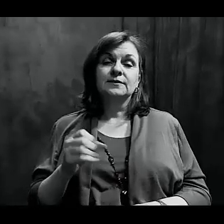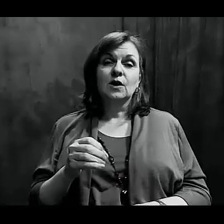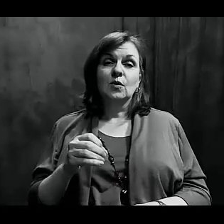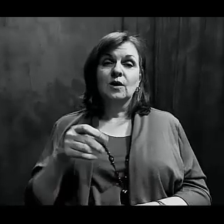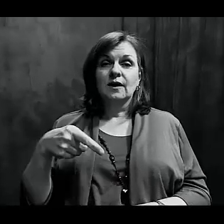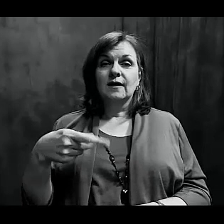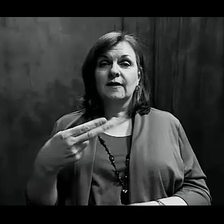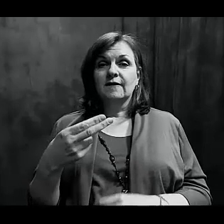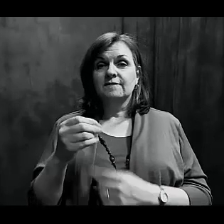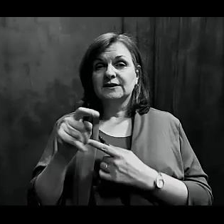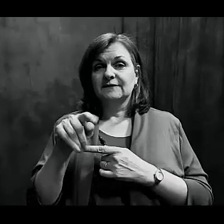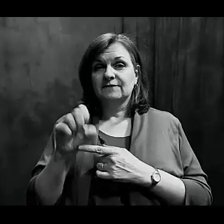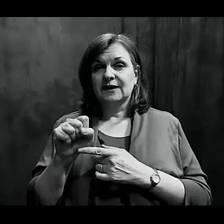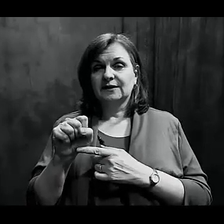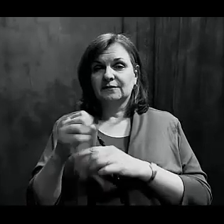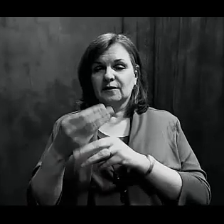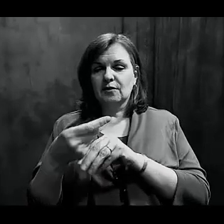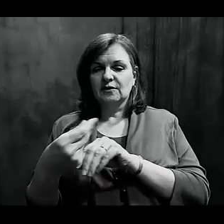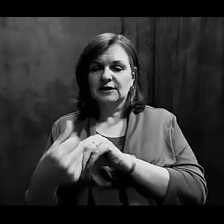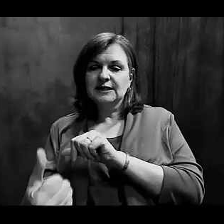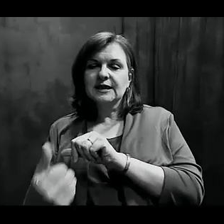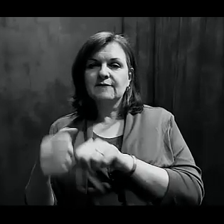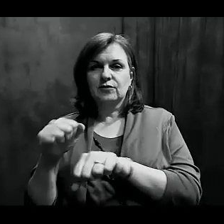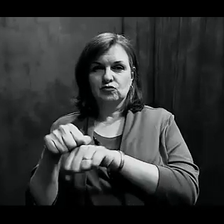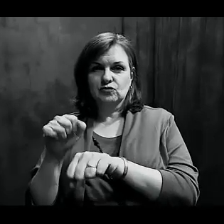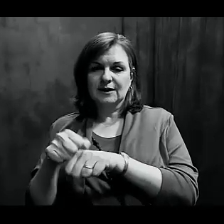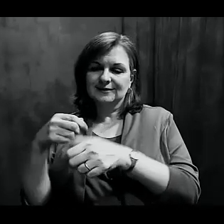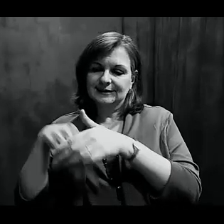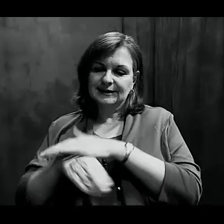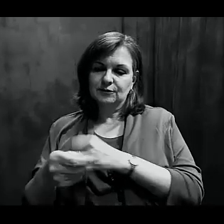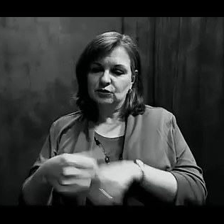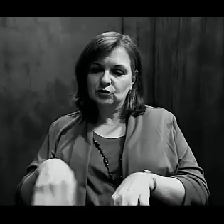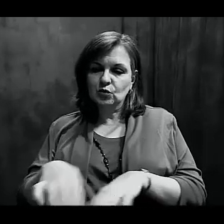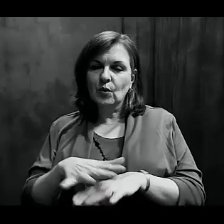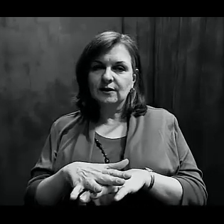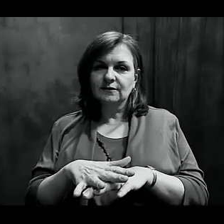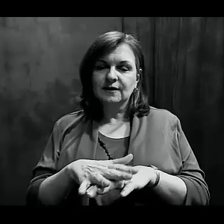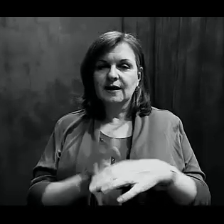so the phosphates weather out of rocks - get into the soils we pick them up